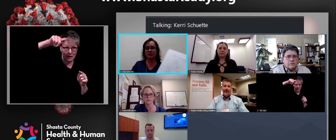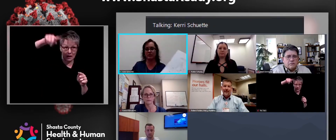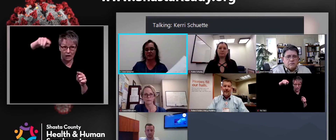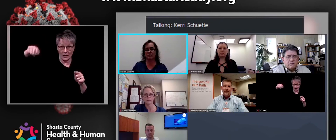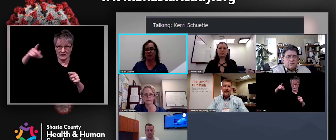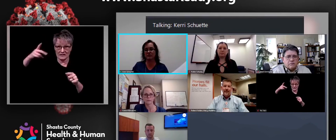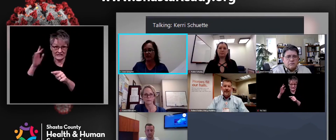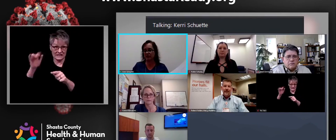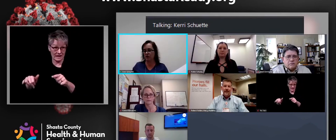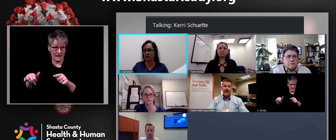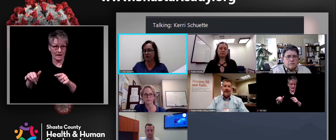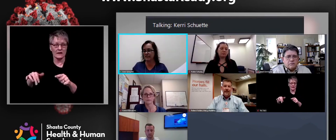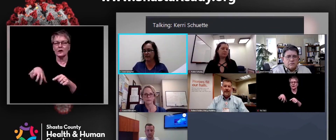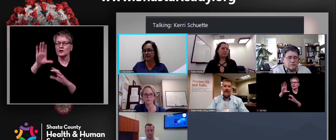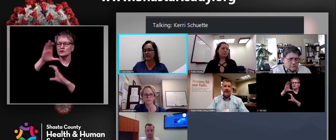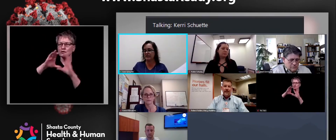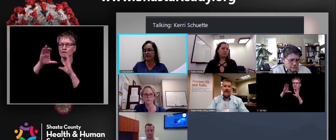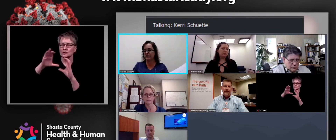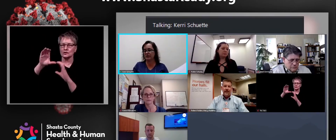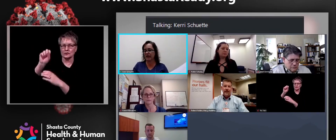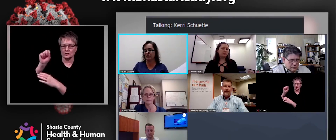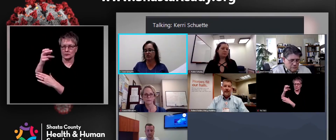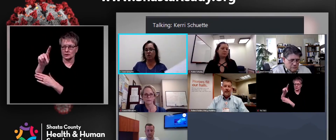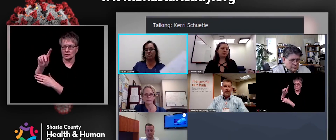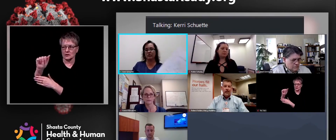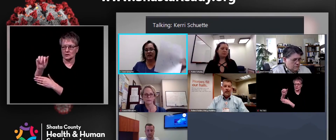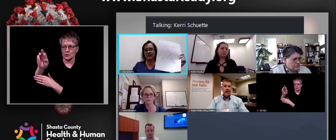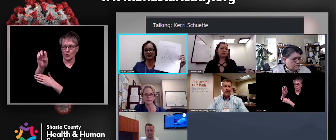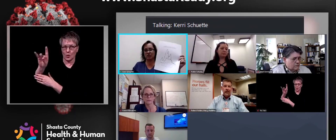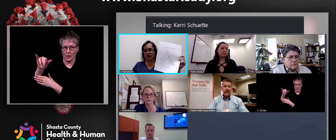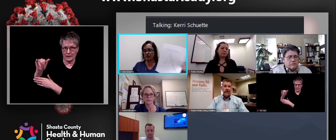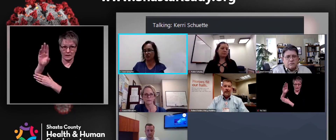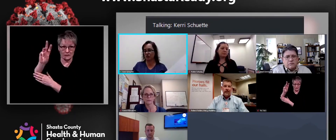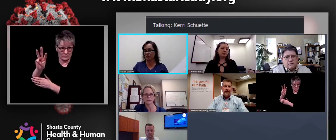for on the shastaready website. On our data and statistics page, we've got this chart